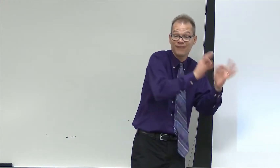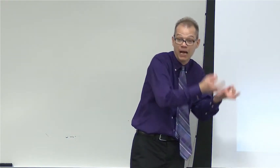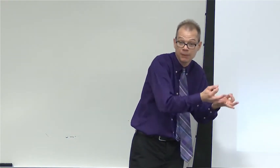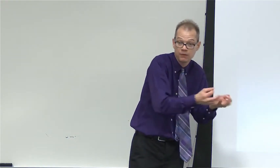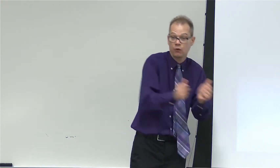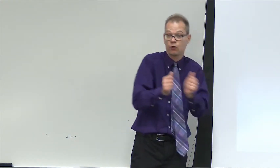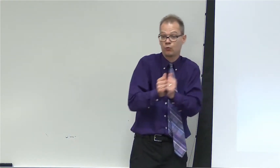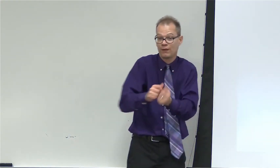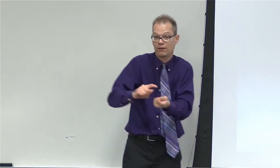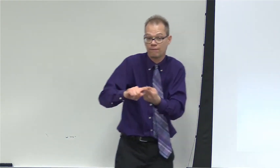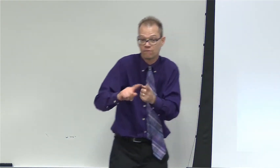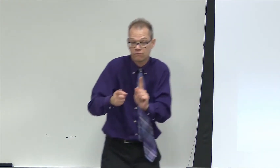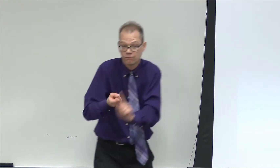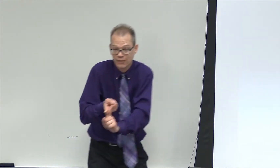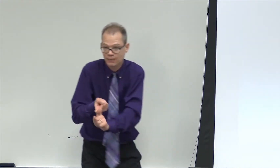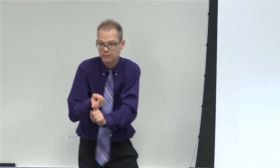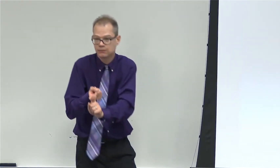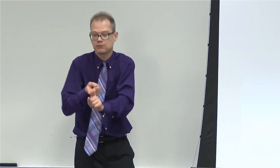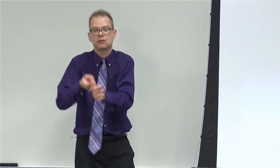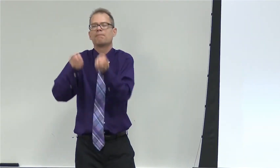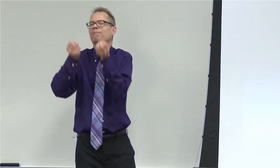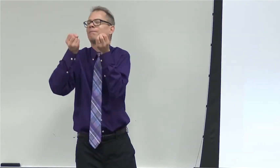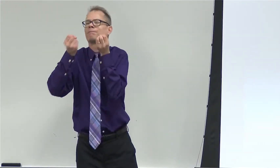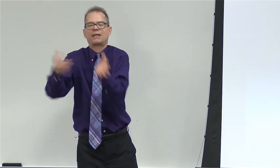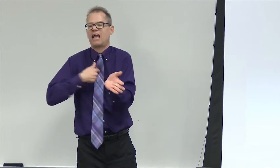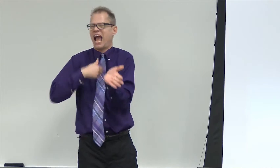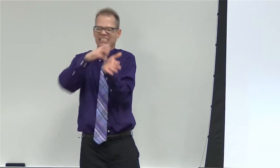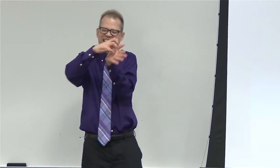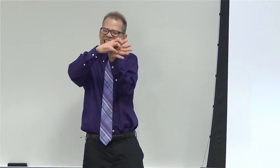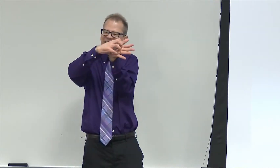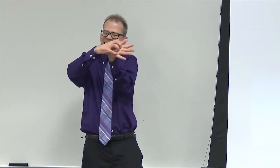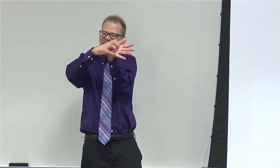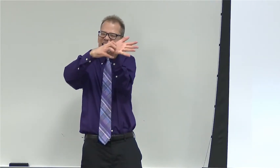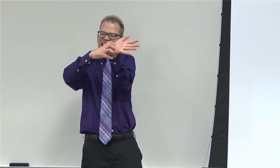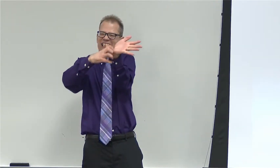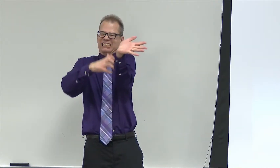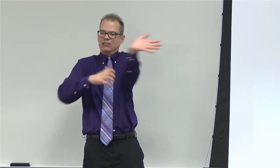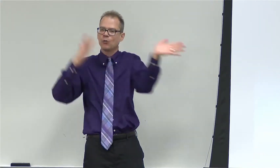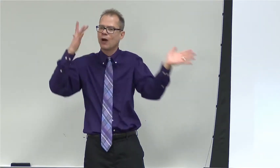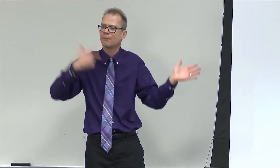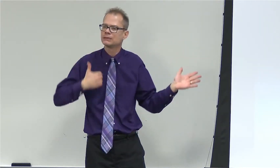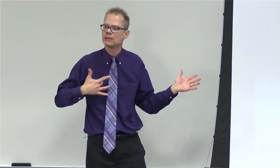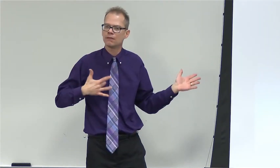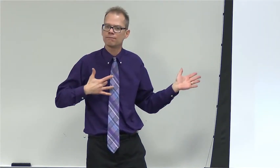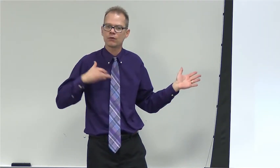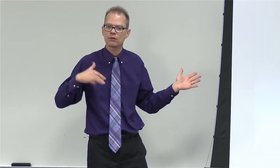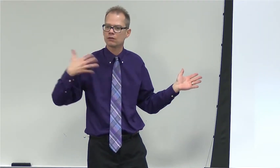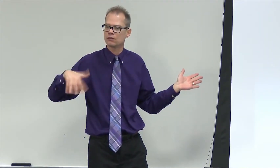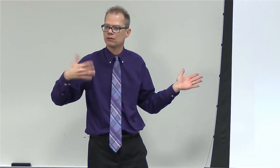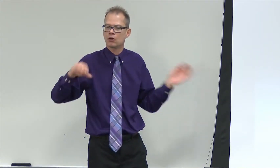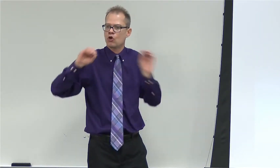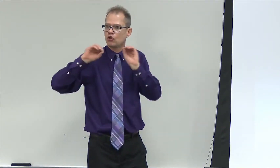Do they communicate with their family? Do they communicate with their friends? There are many, many questions,